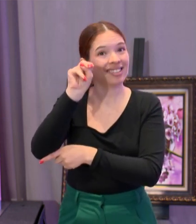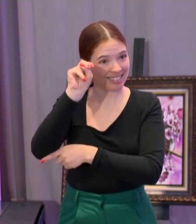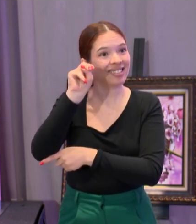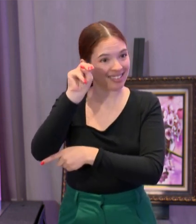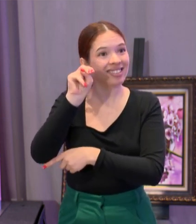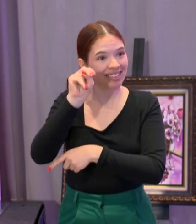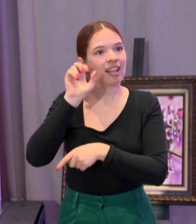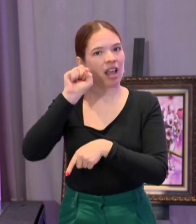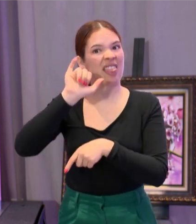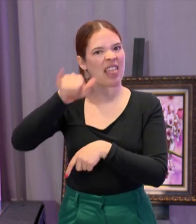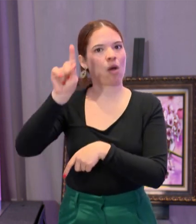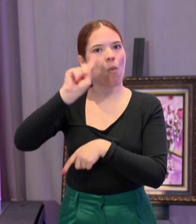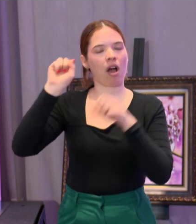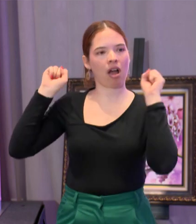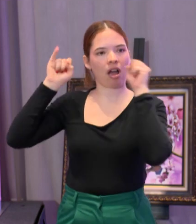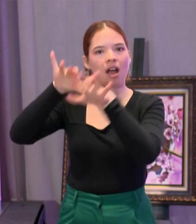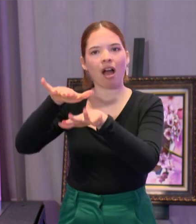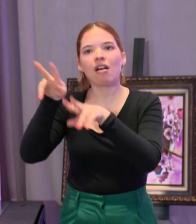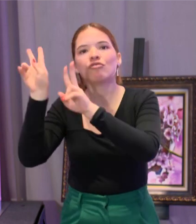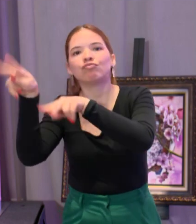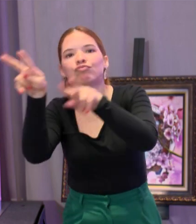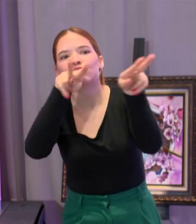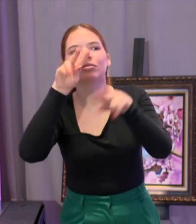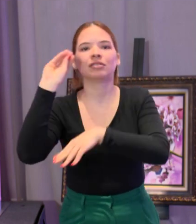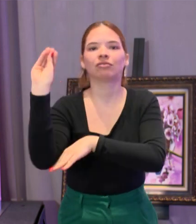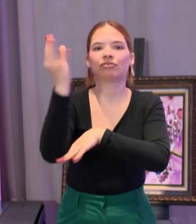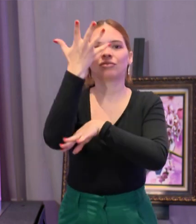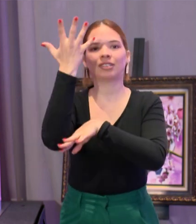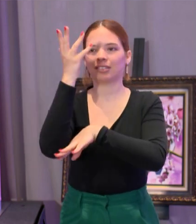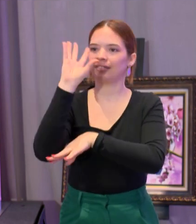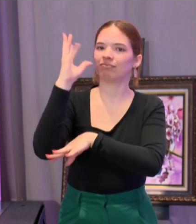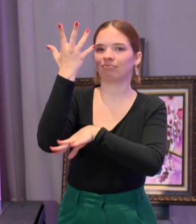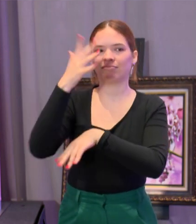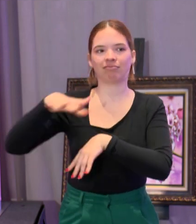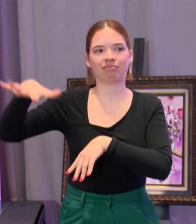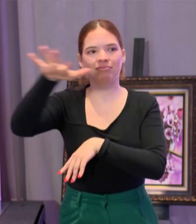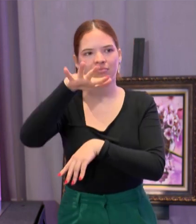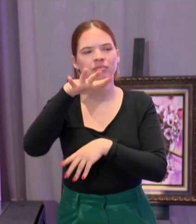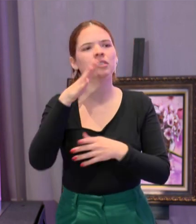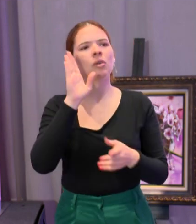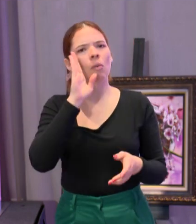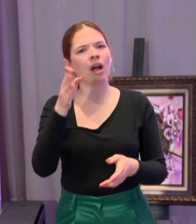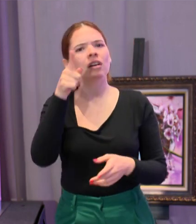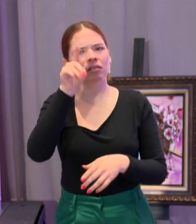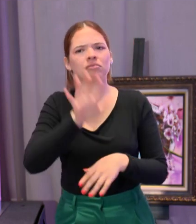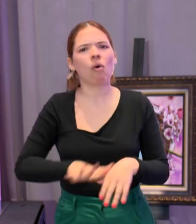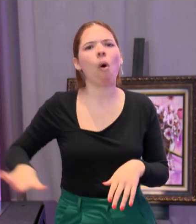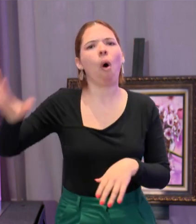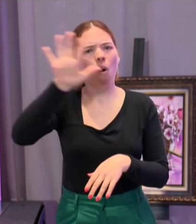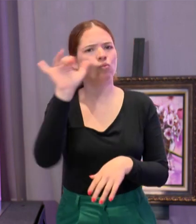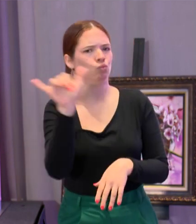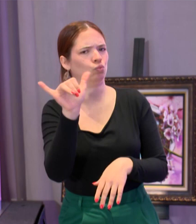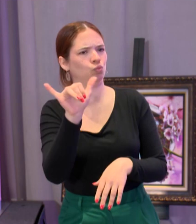BUT AS YOU MOVE AROUND THE CITY IN ALL EIGHT WARDS YOU WILL SEE BEAUTIFUL BLOSSOMING TREES AND